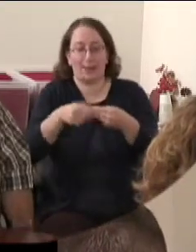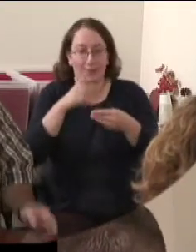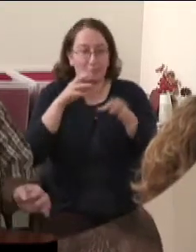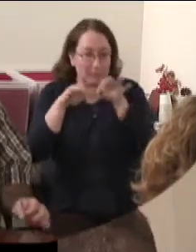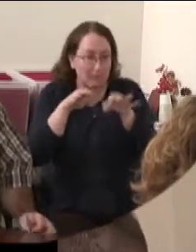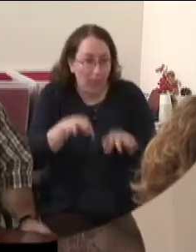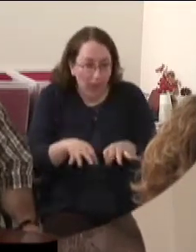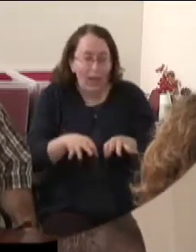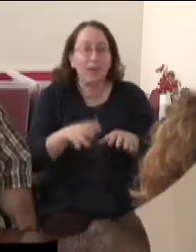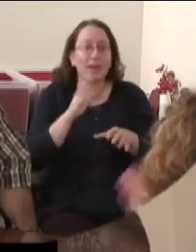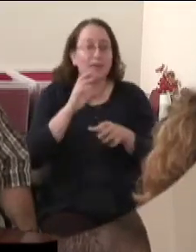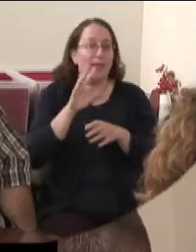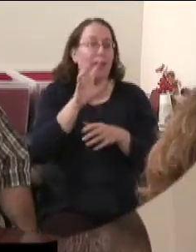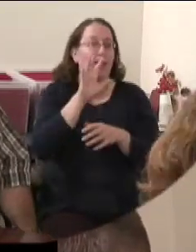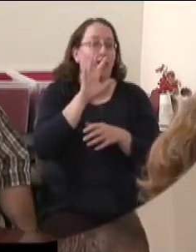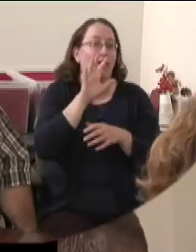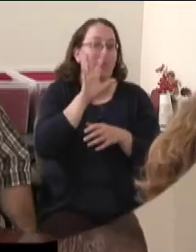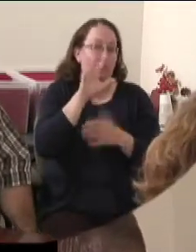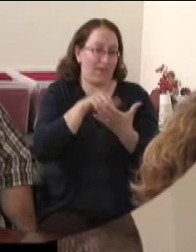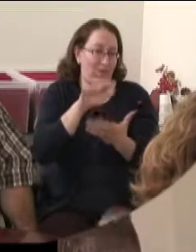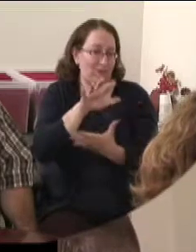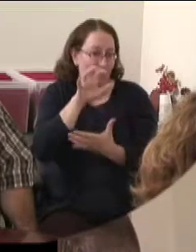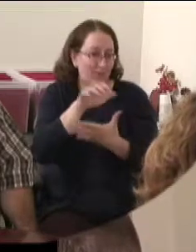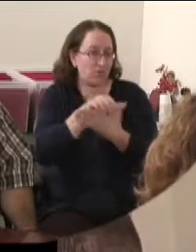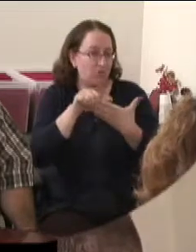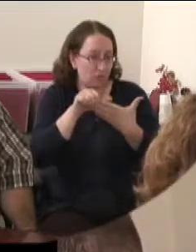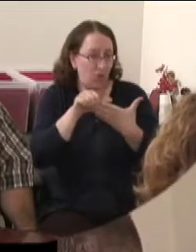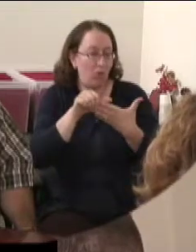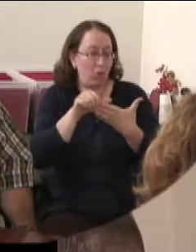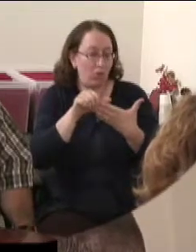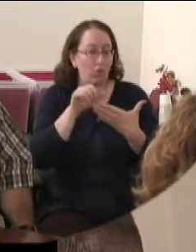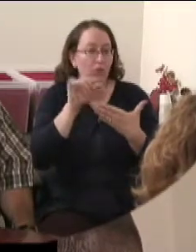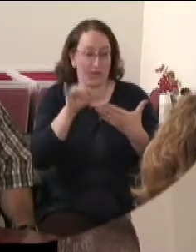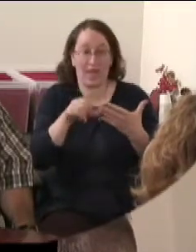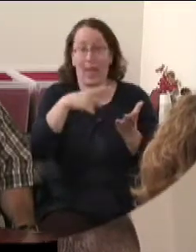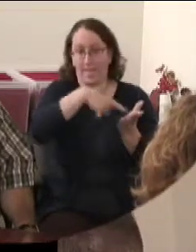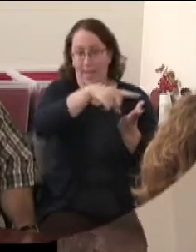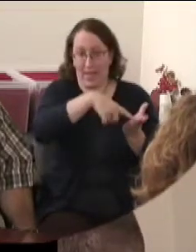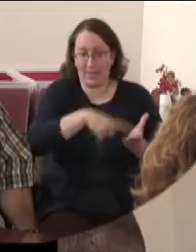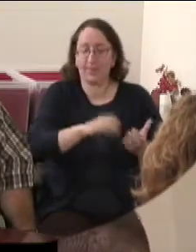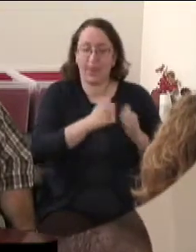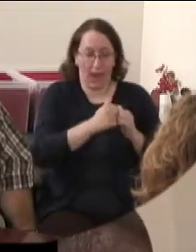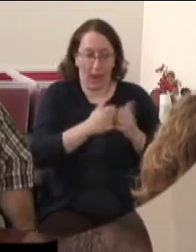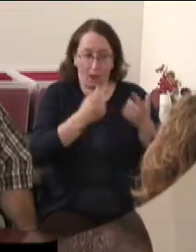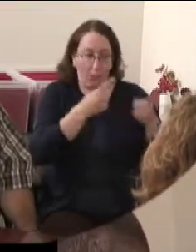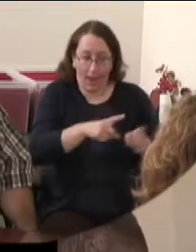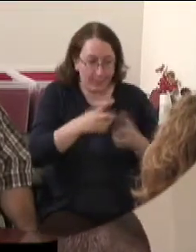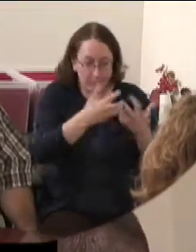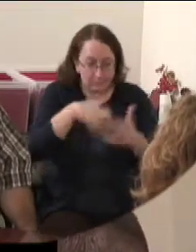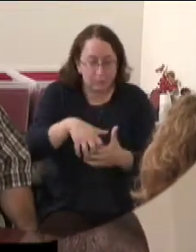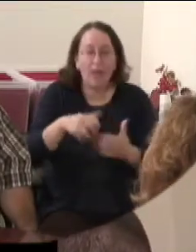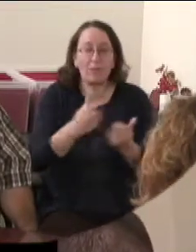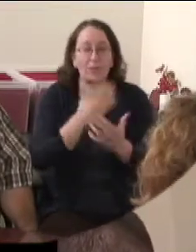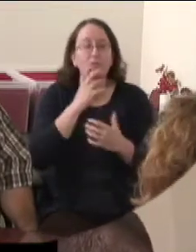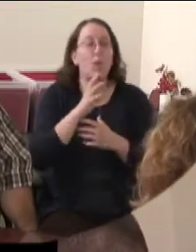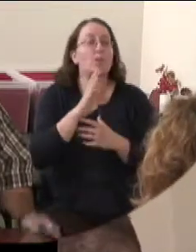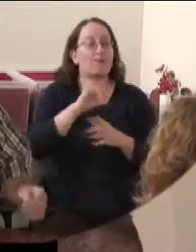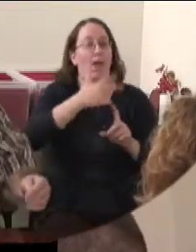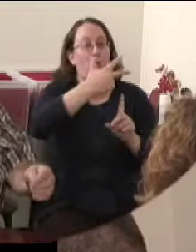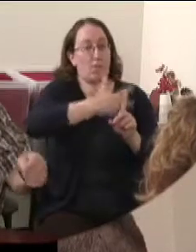explaining how the $5,500 payments would be made. So it is by the quarter,